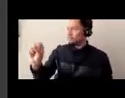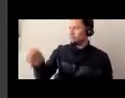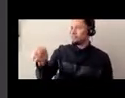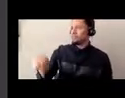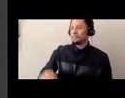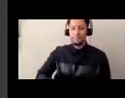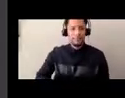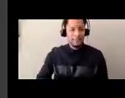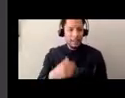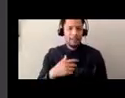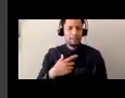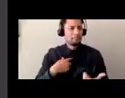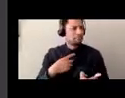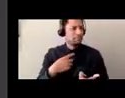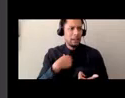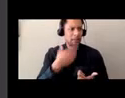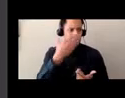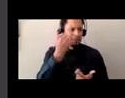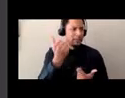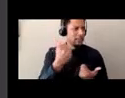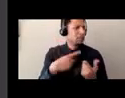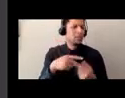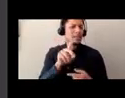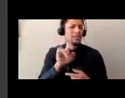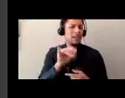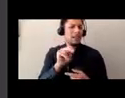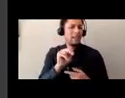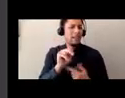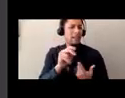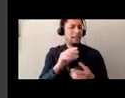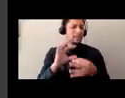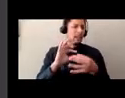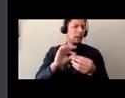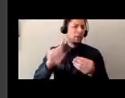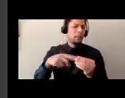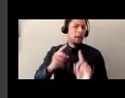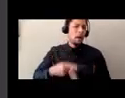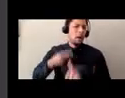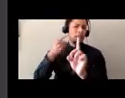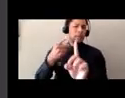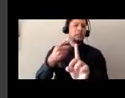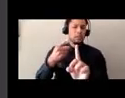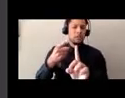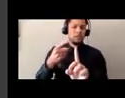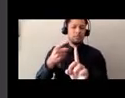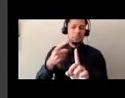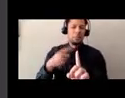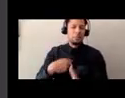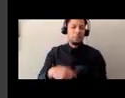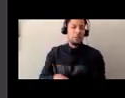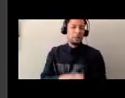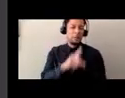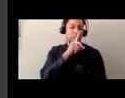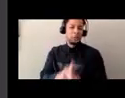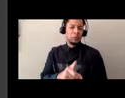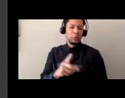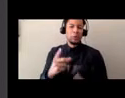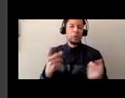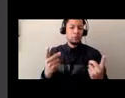I didn't hear what Diane said about our mission and our purpose, but I'm sure it was all encompassing. So I'm good.